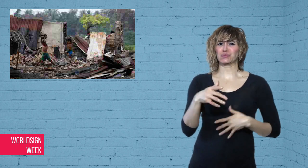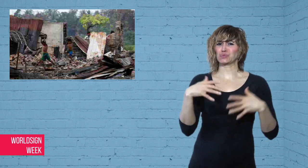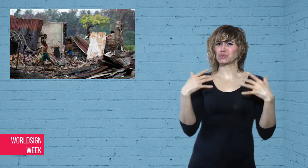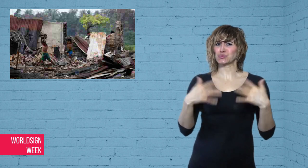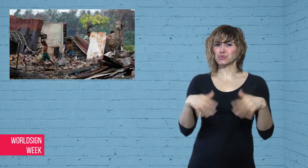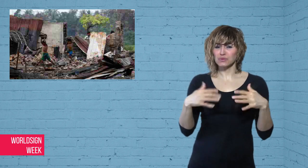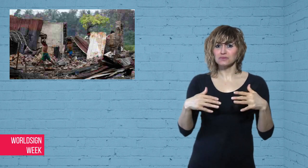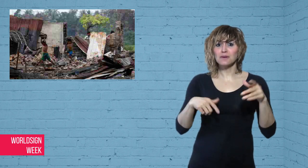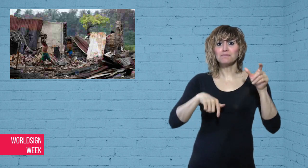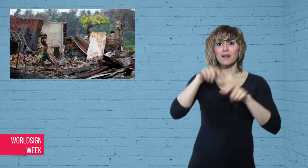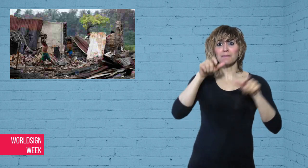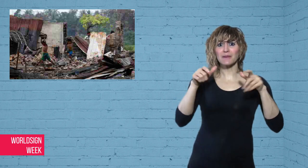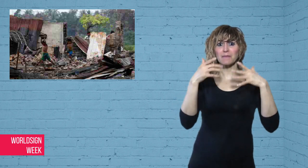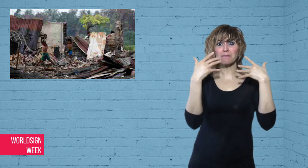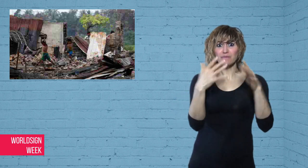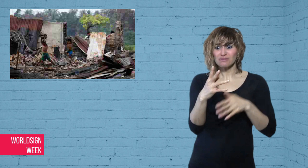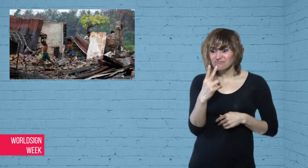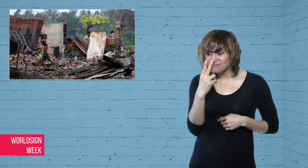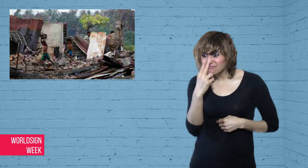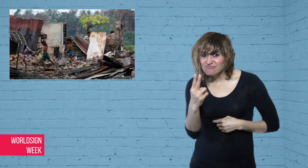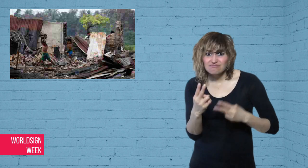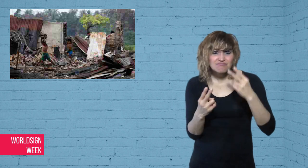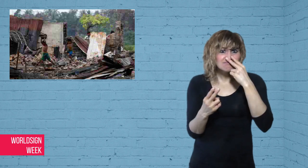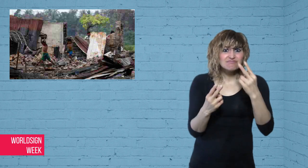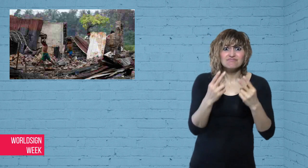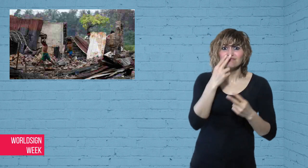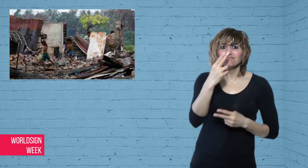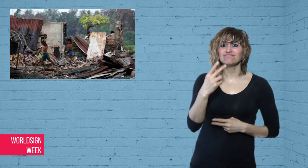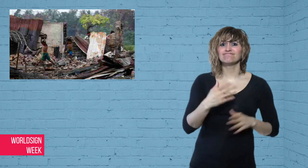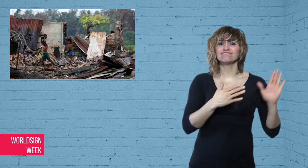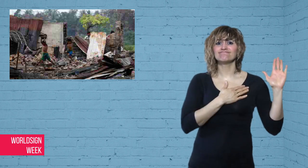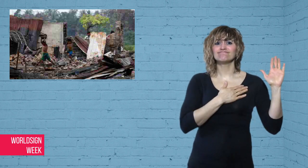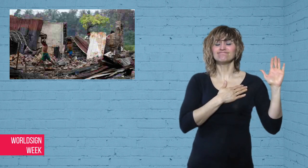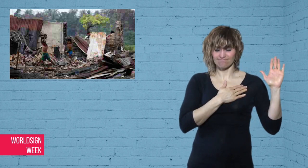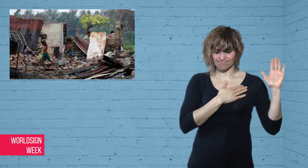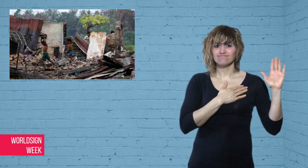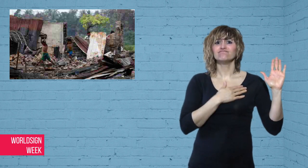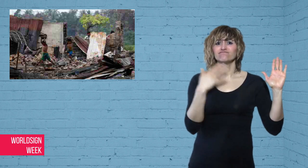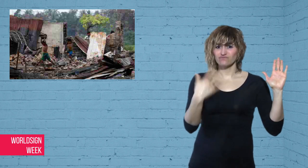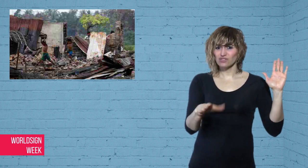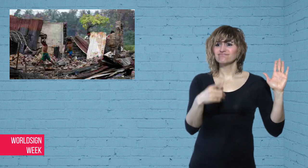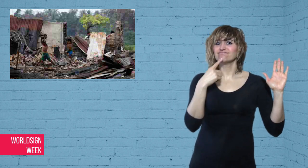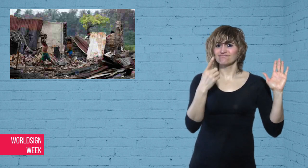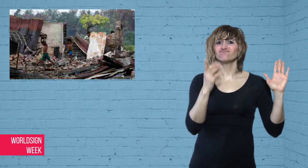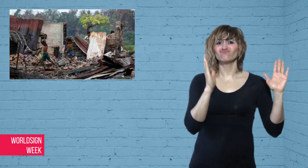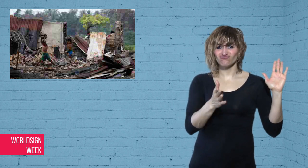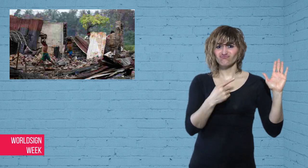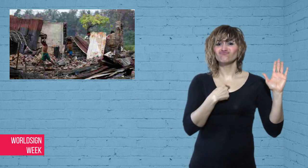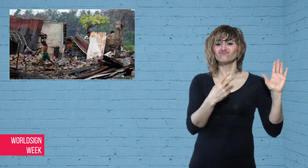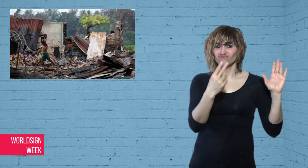systematic killings, there were